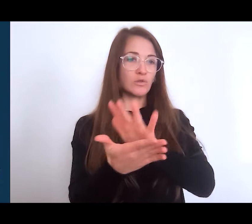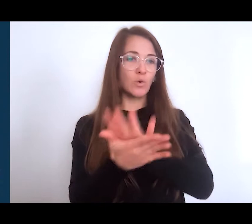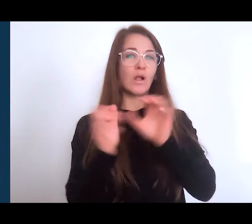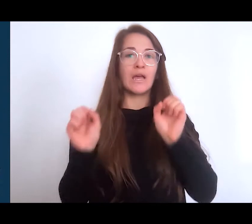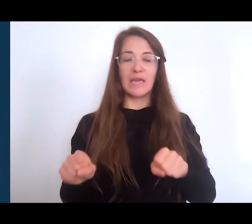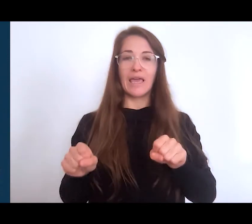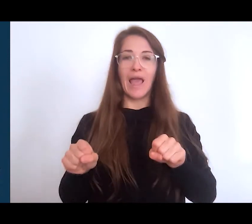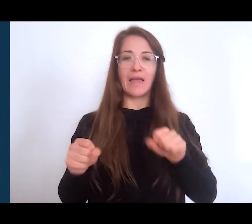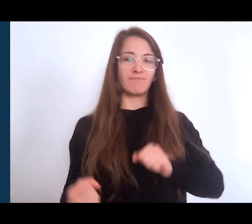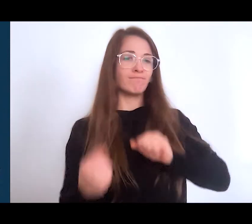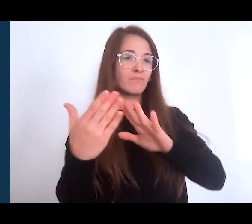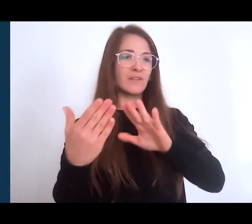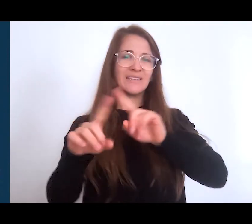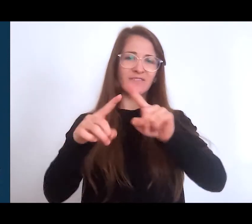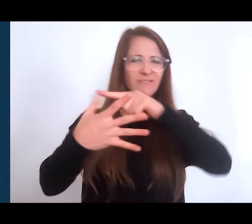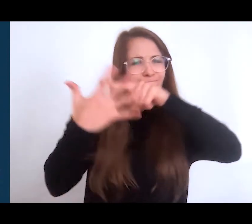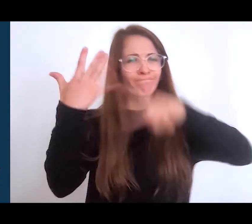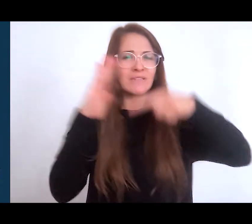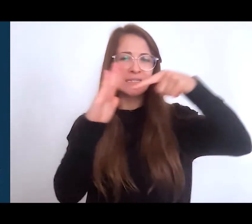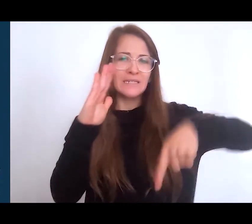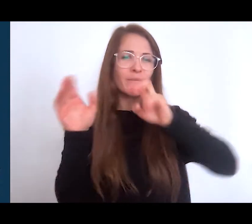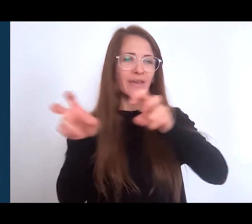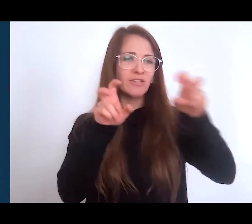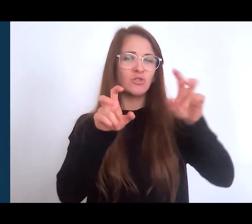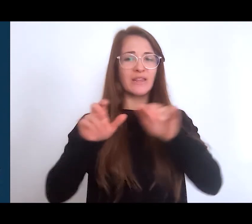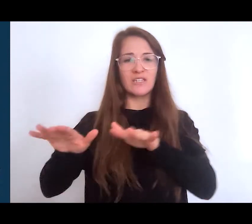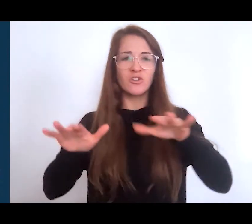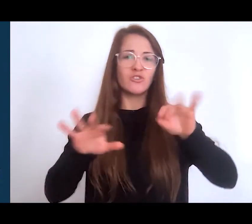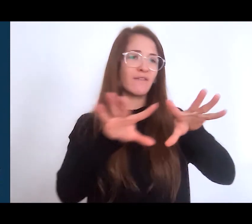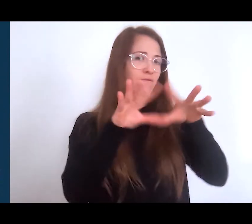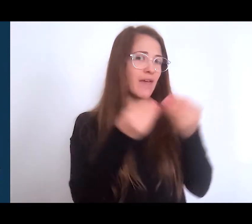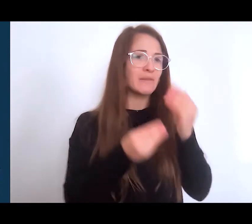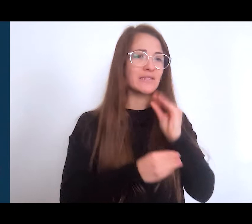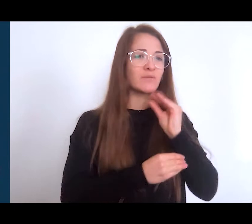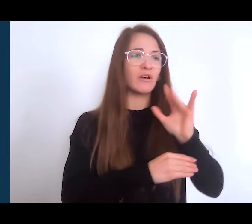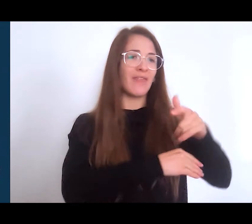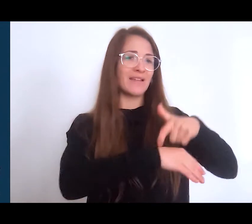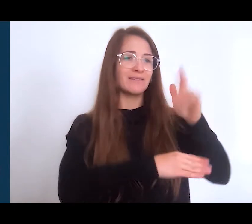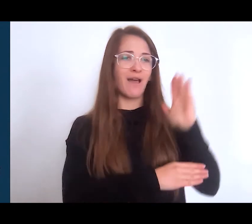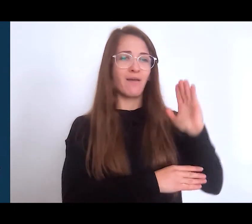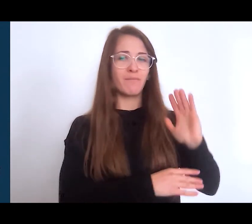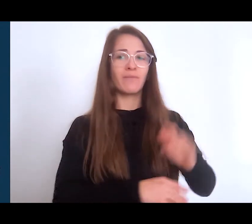DECIDED I NEEDED TO GO TO LAW SCHOOL TO TACKLE ALL THE OTHER ISSUES THAT THE CHILDREN AND THE